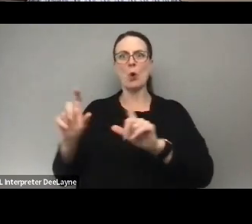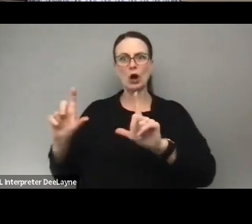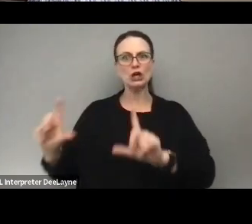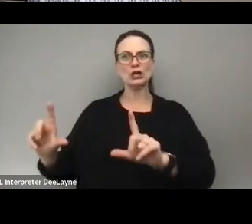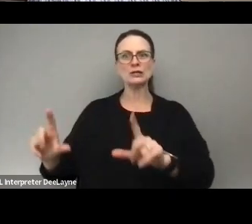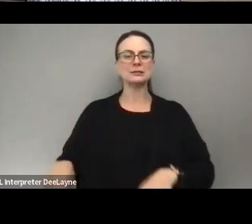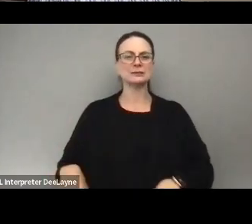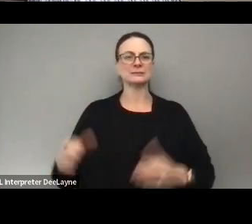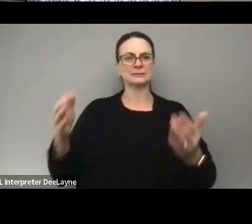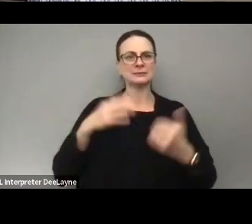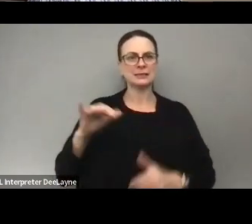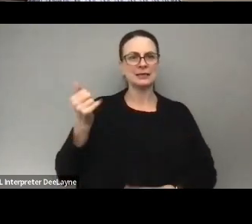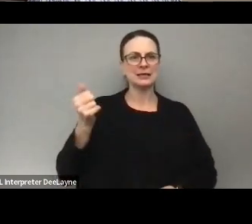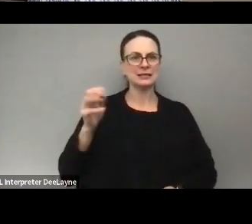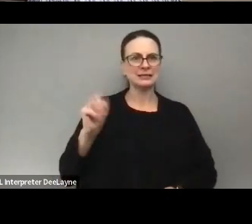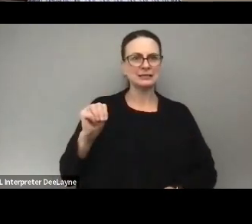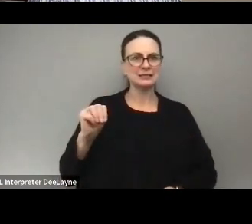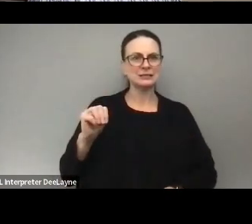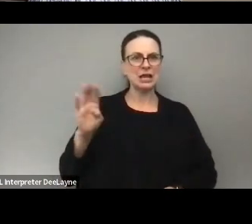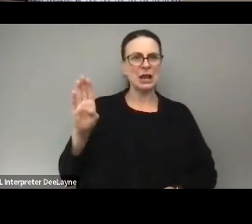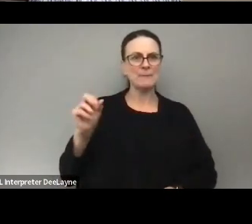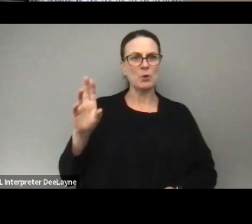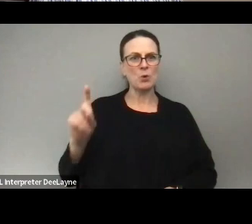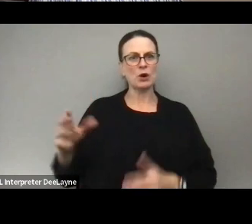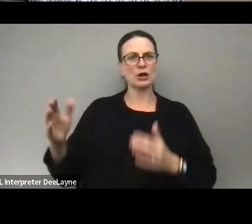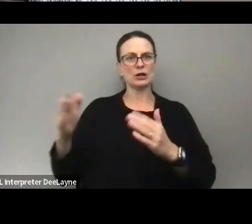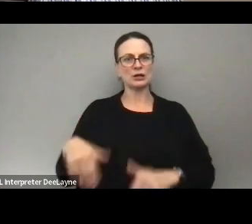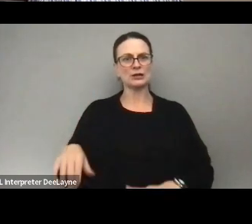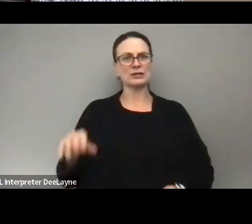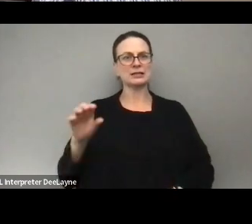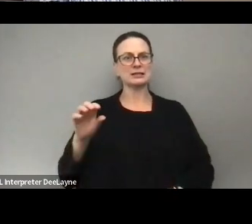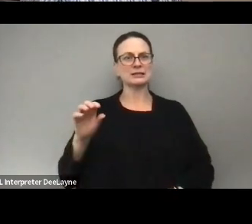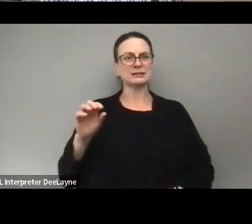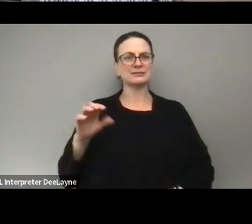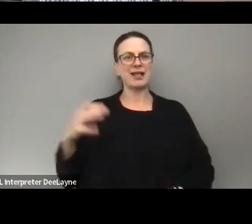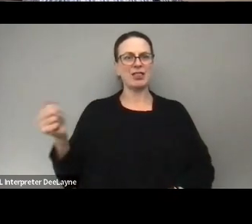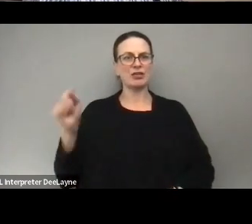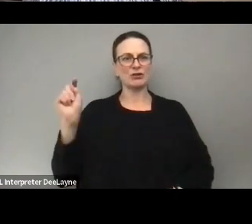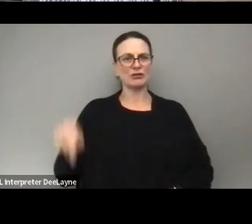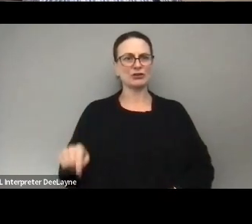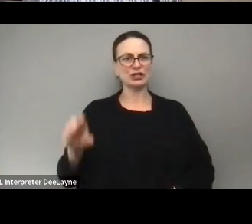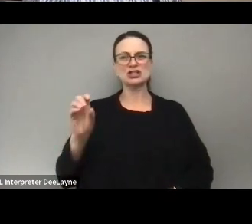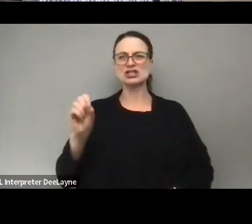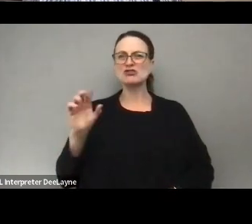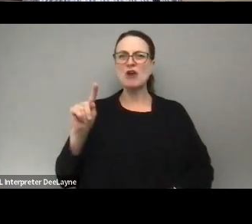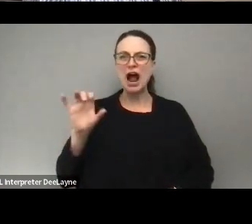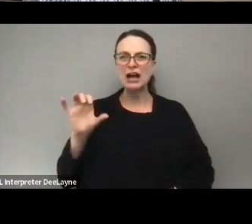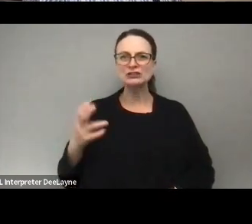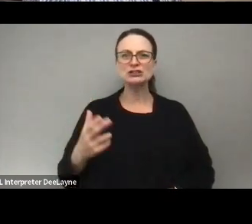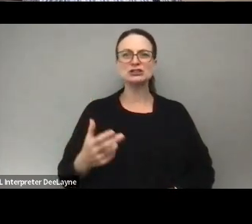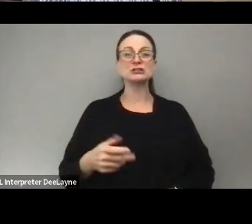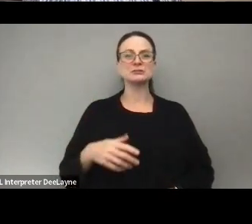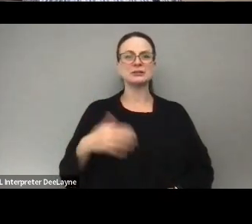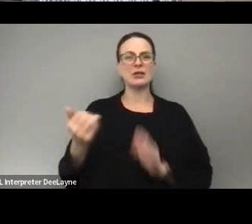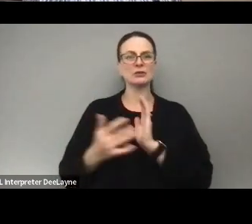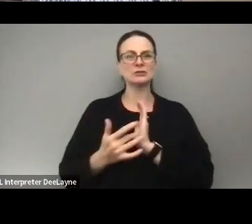Jamboard, I don't know if you've heard of that. Scratch. What are some other things that you've used as far as technology in the general classroom?